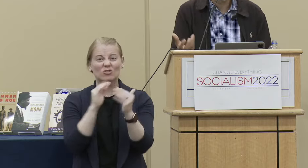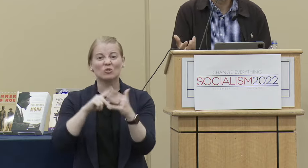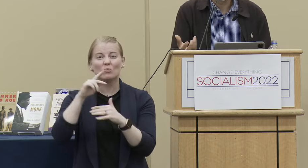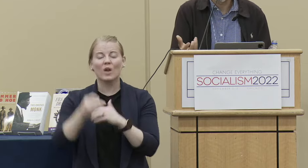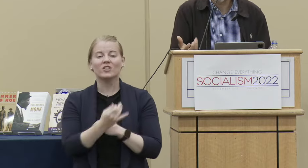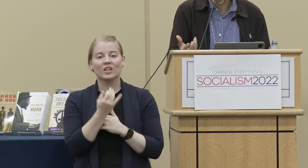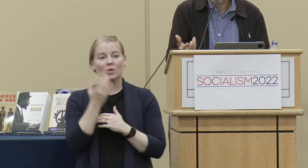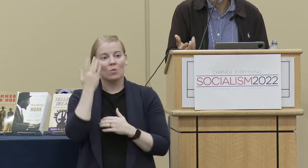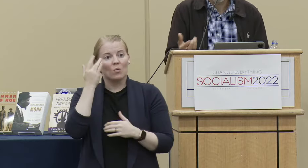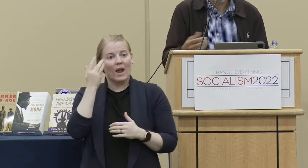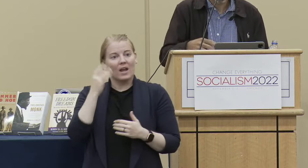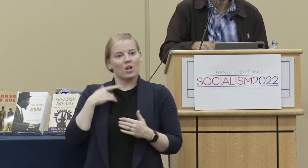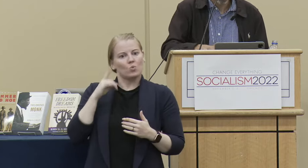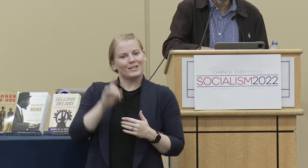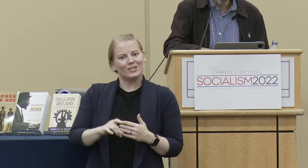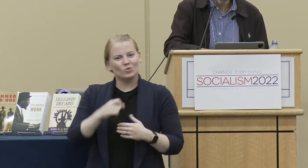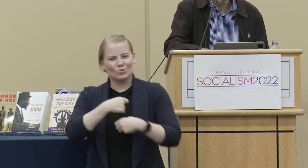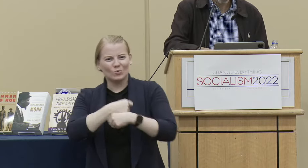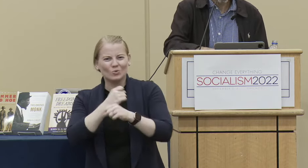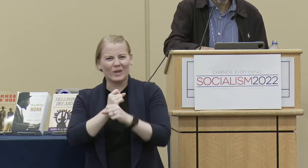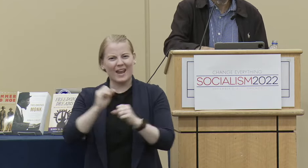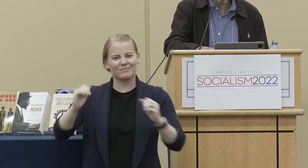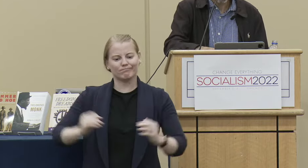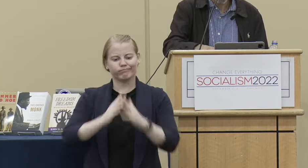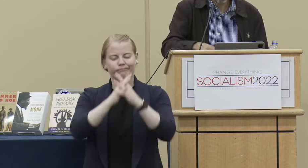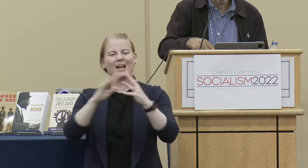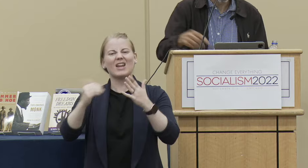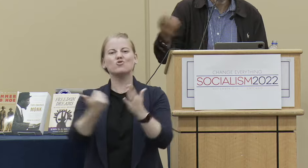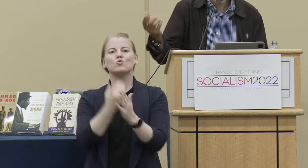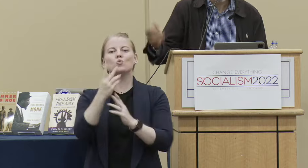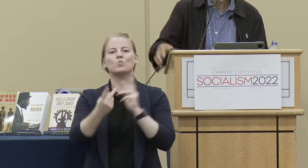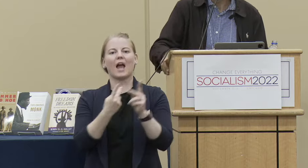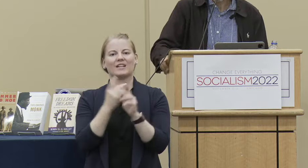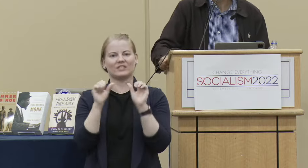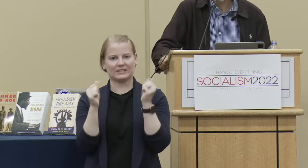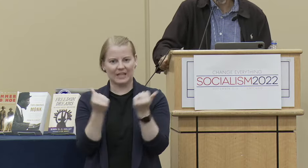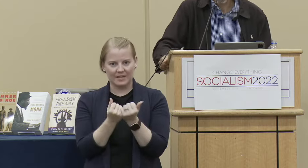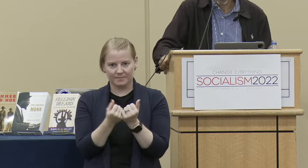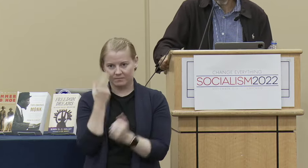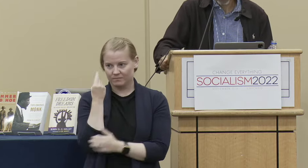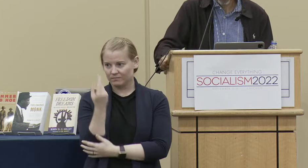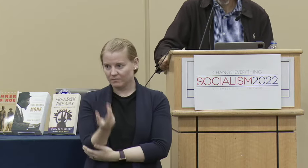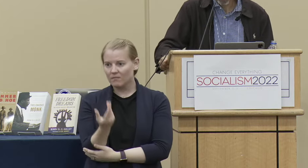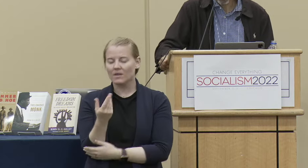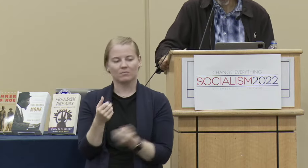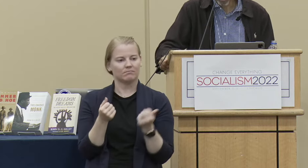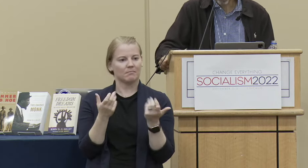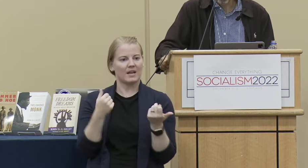dare I say civilizational project in the sense that we need to create a new kind of civil society.